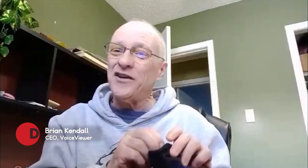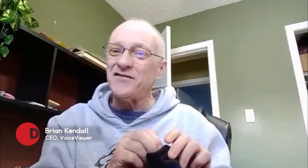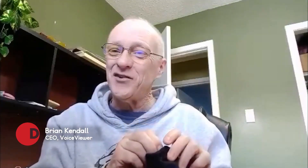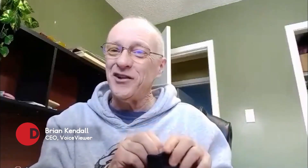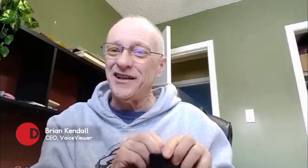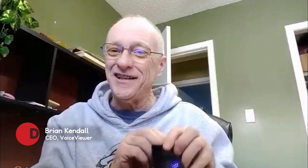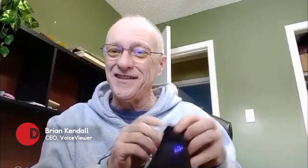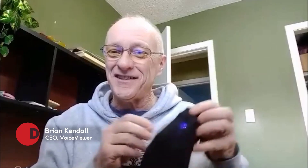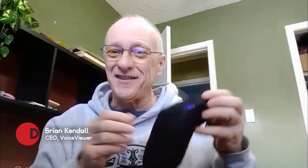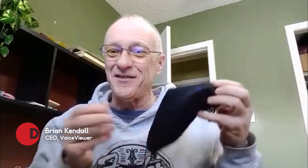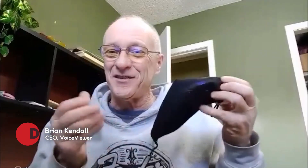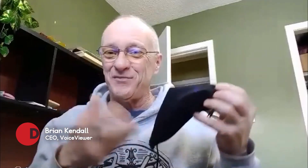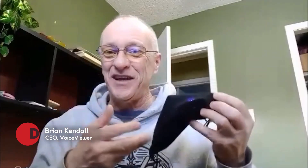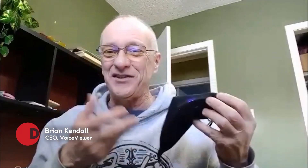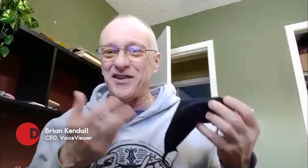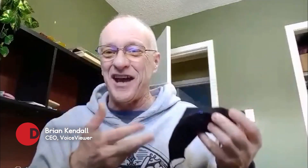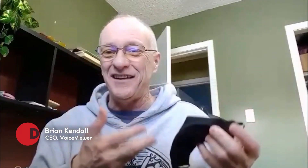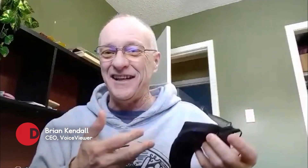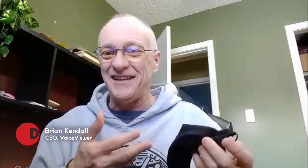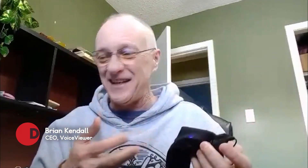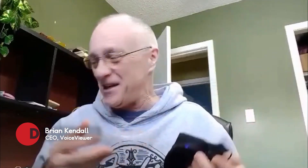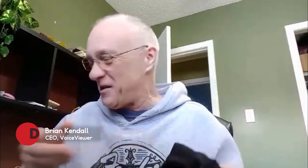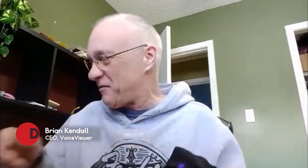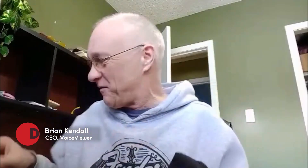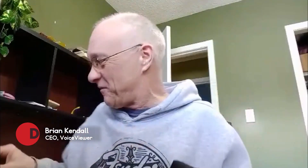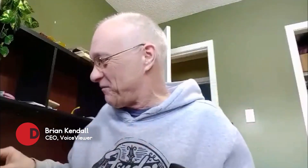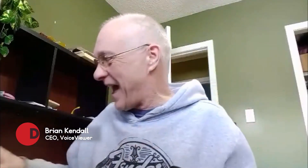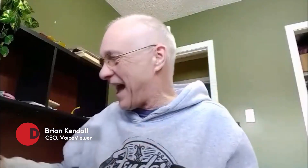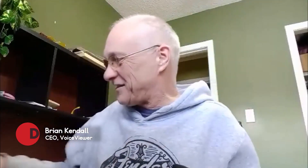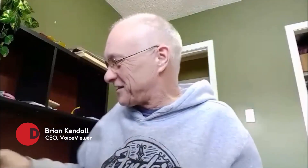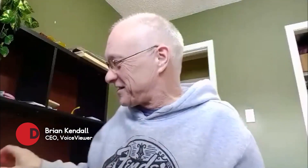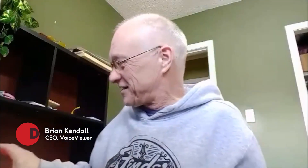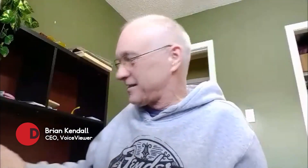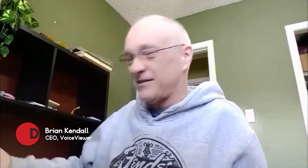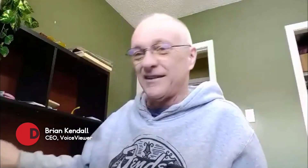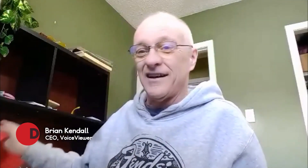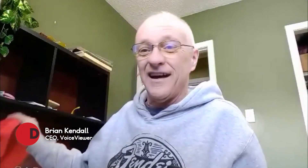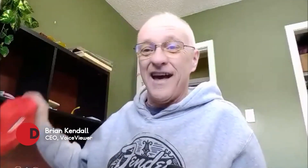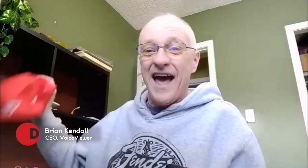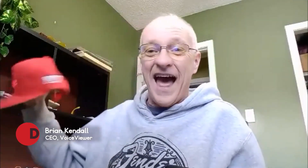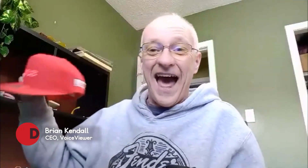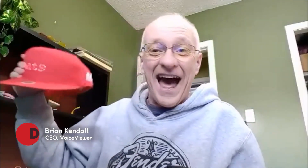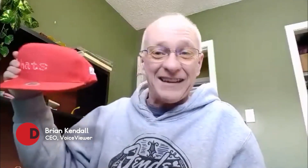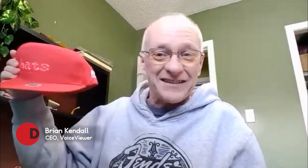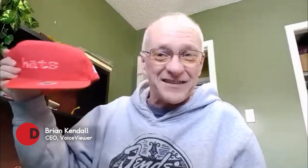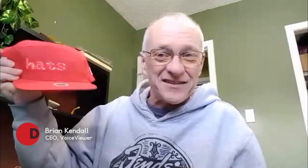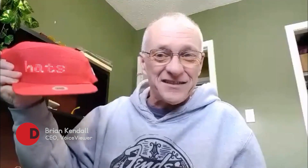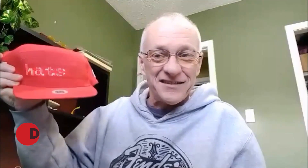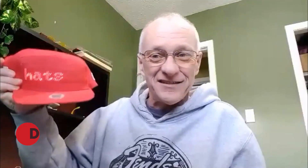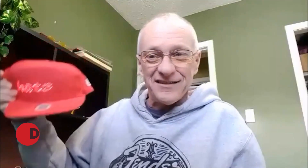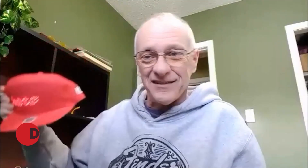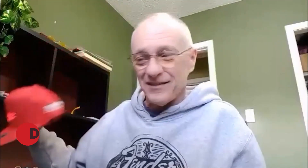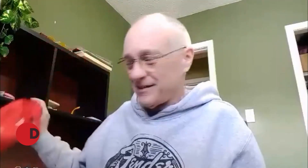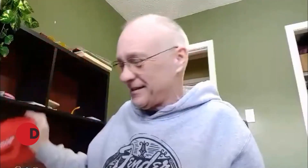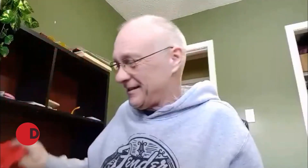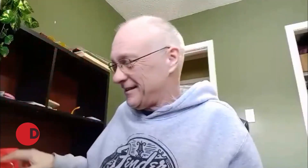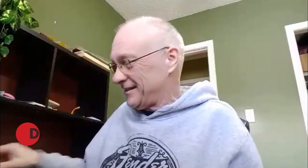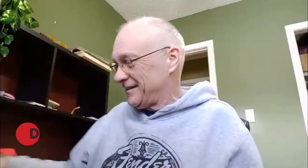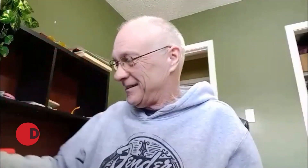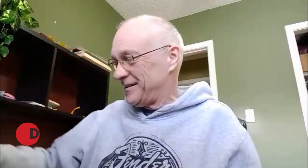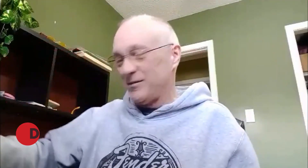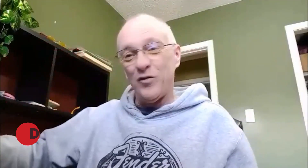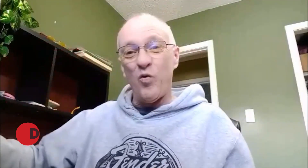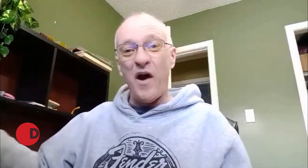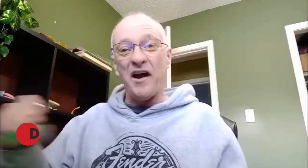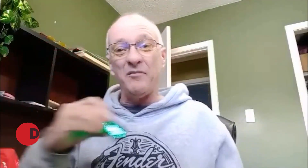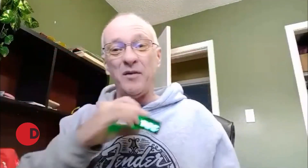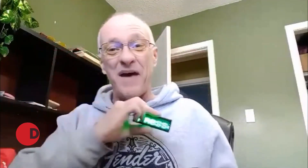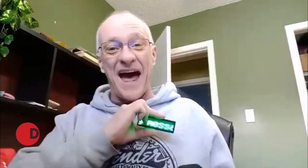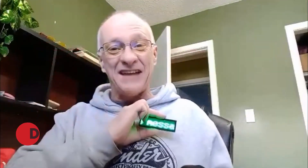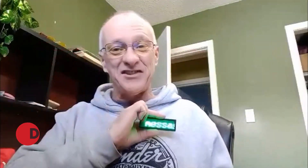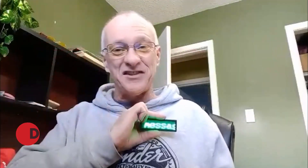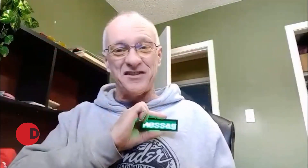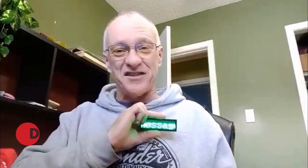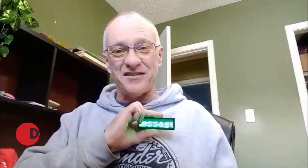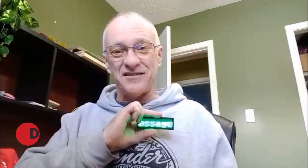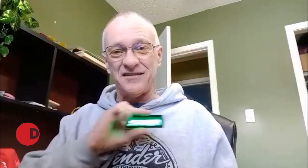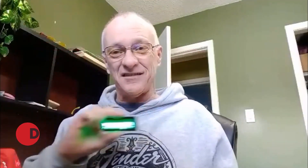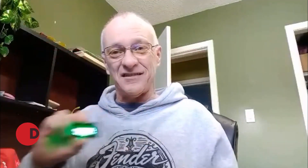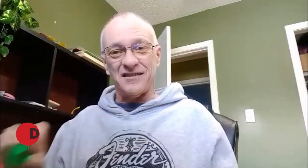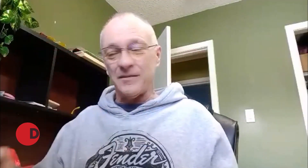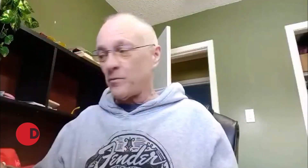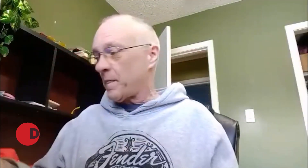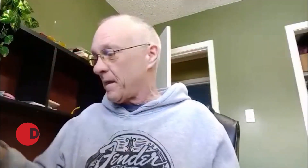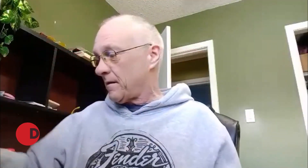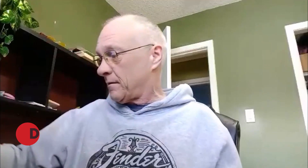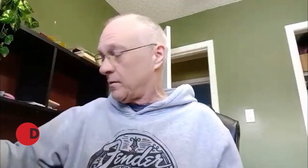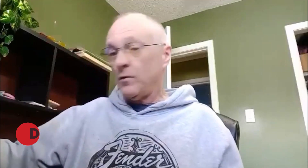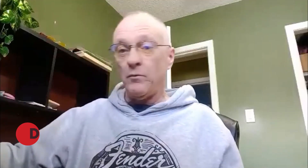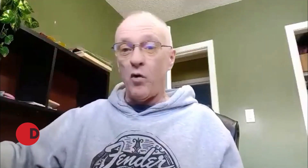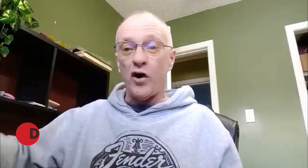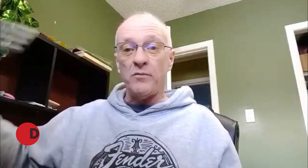VoiceViewer has speech to LED masks and hats, wearable badges,